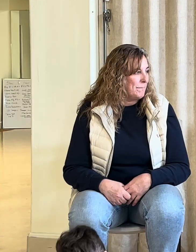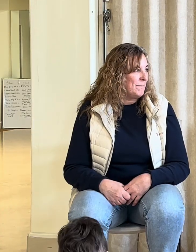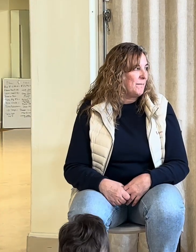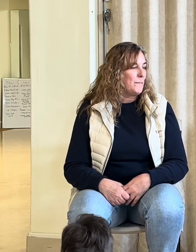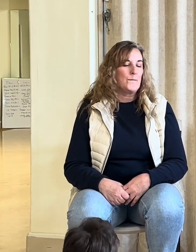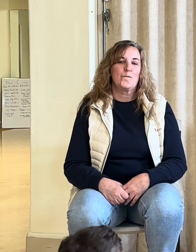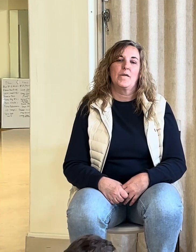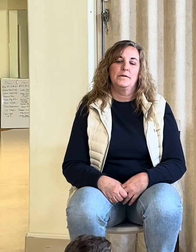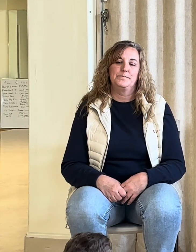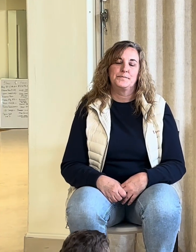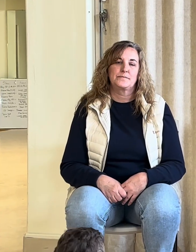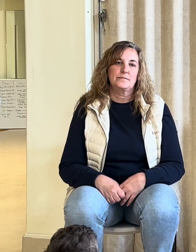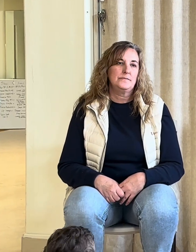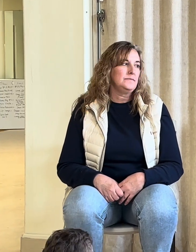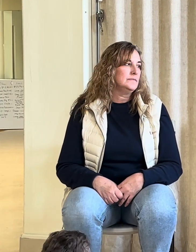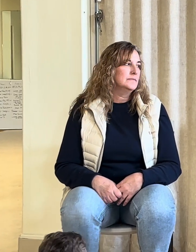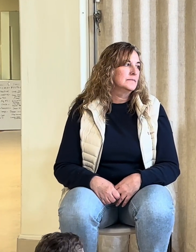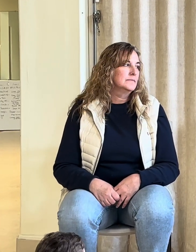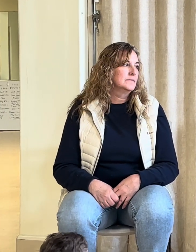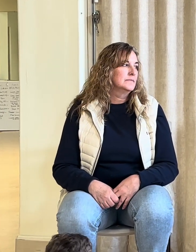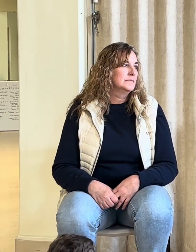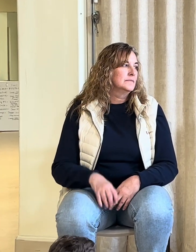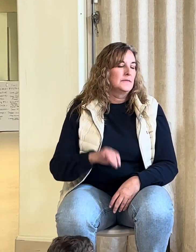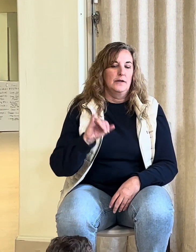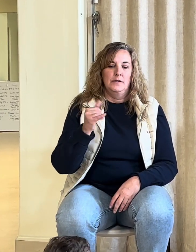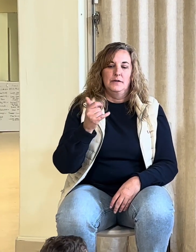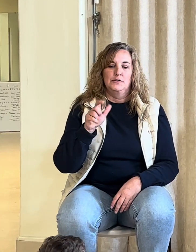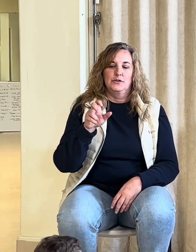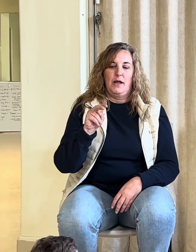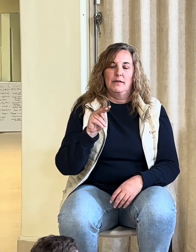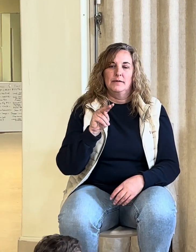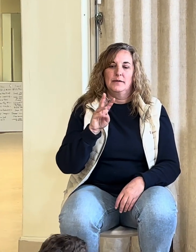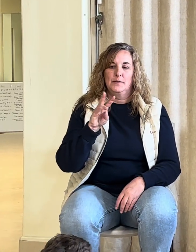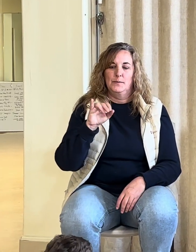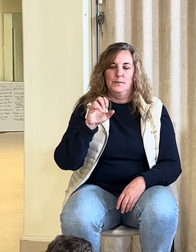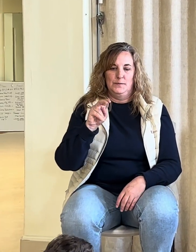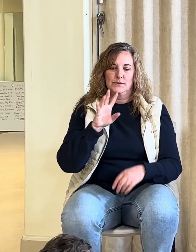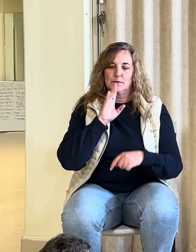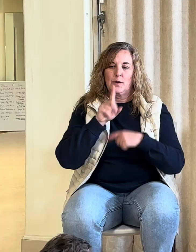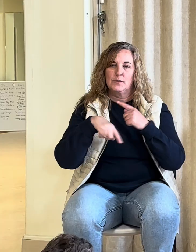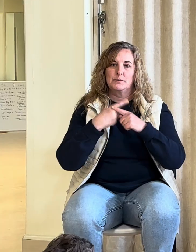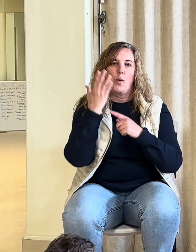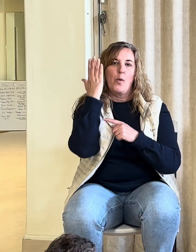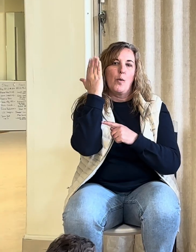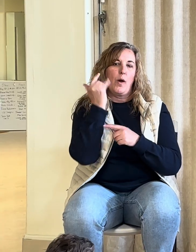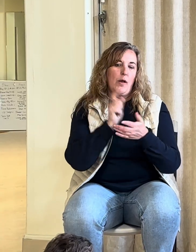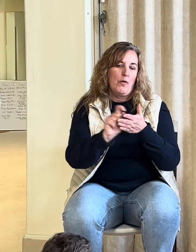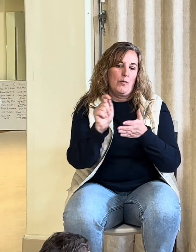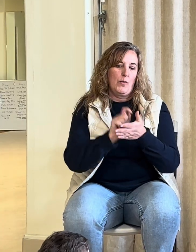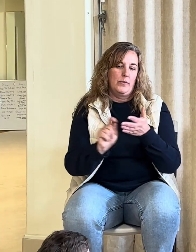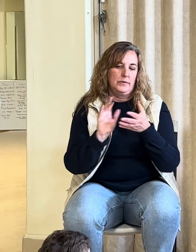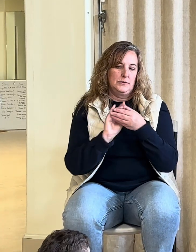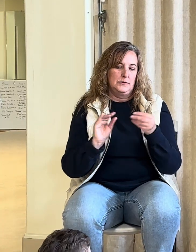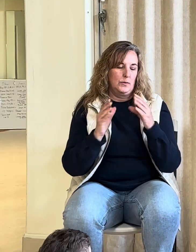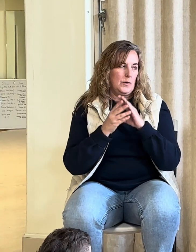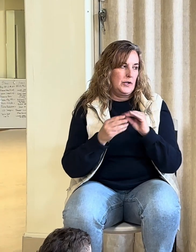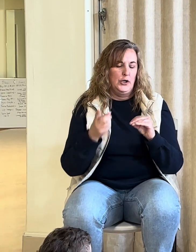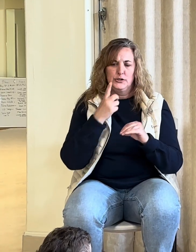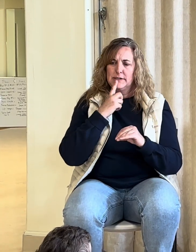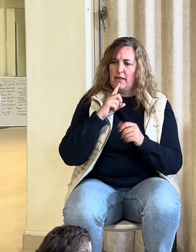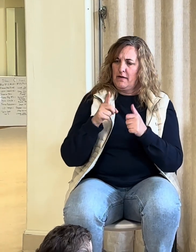So, Jacqueline Woodson talks about why she wrote this story. She says: The first time I